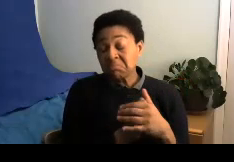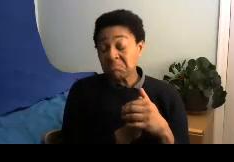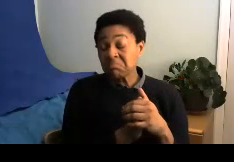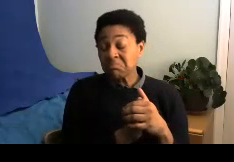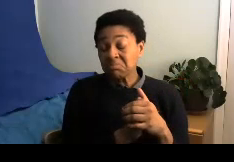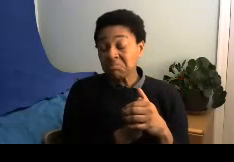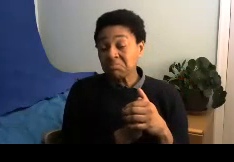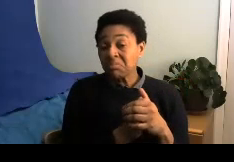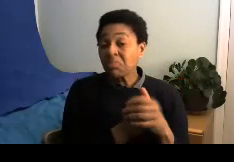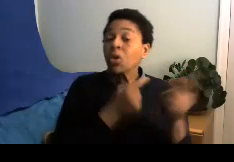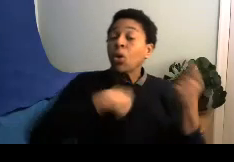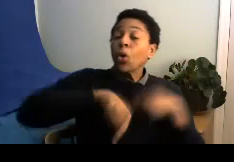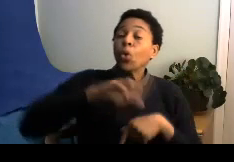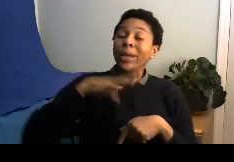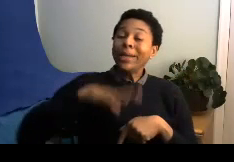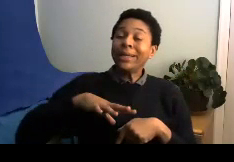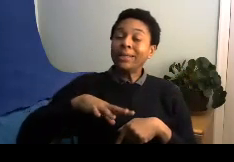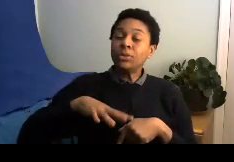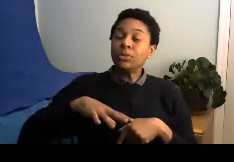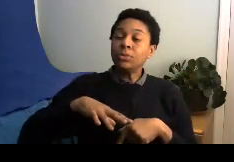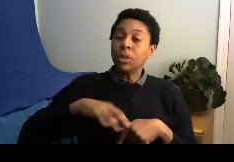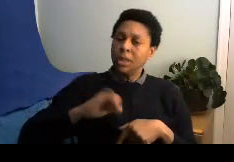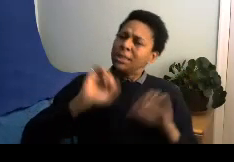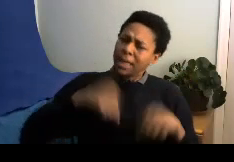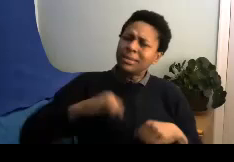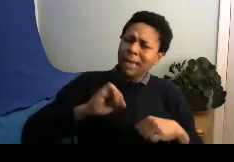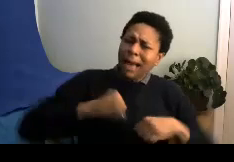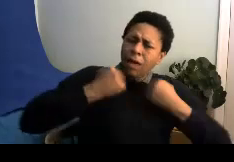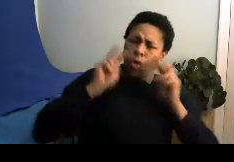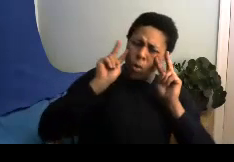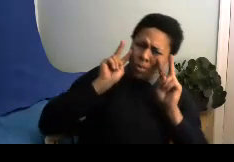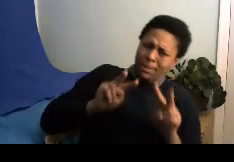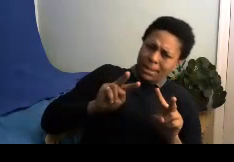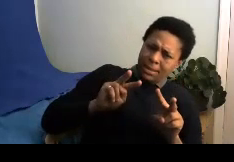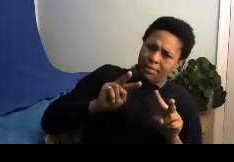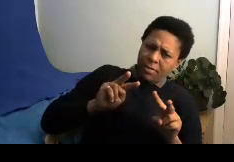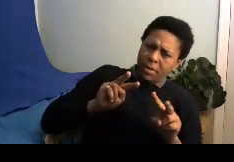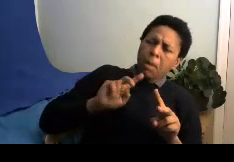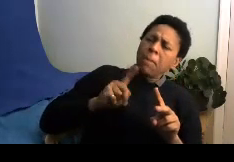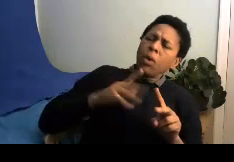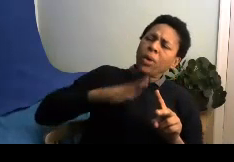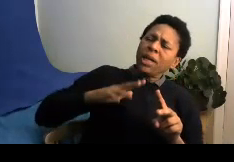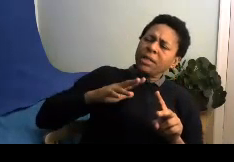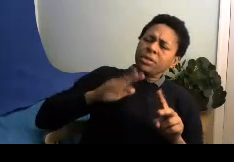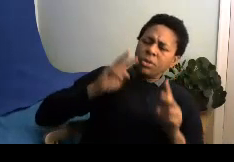all need to see things from each other's perspective, sometimes, you know, it's not just, you know, political sort of